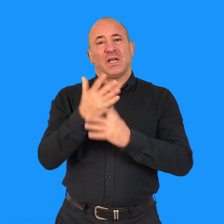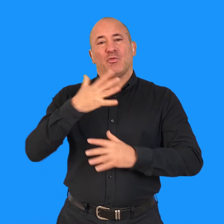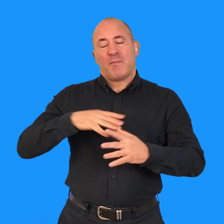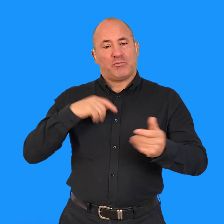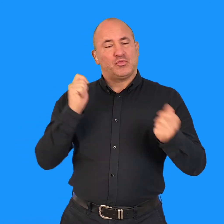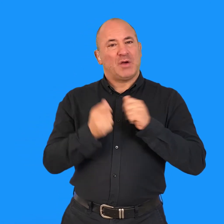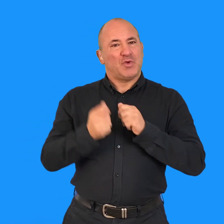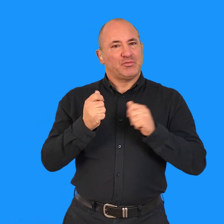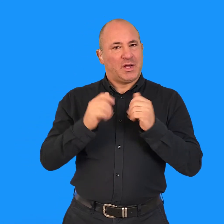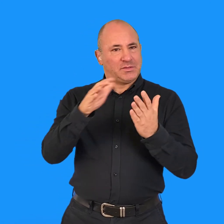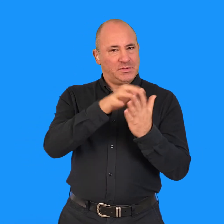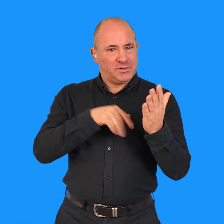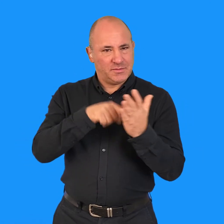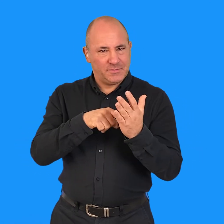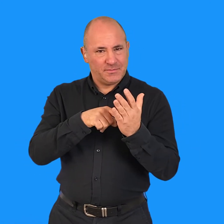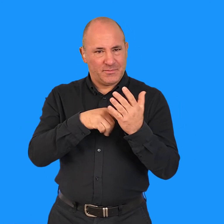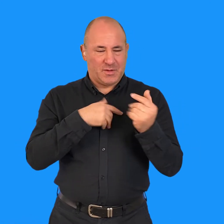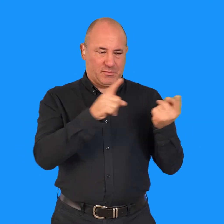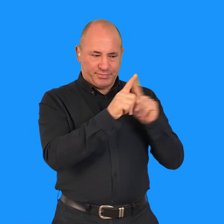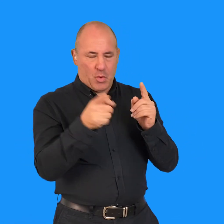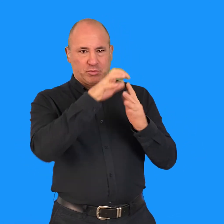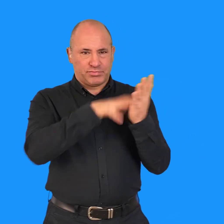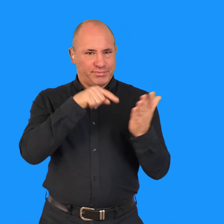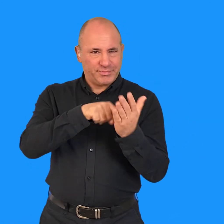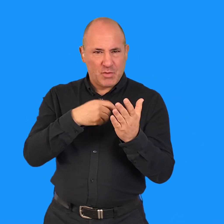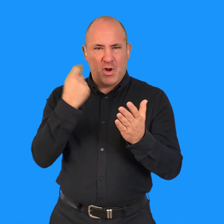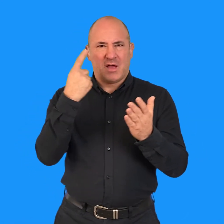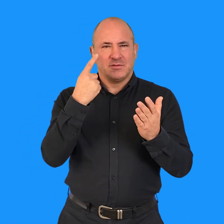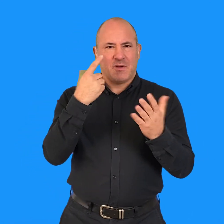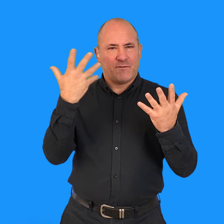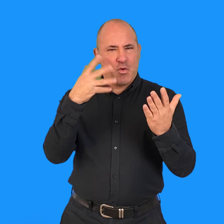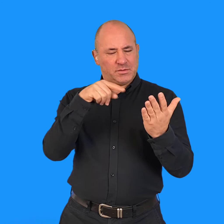We then realized that obviously the access requirements